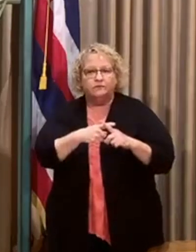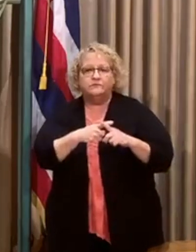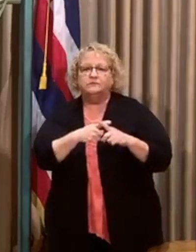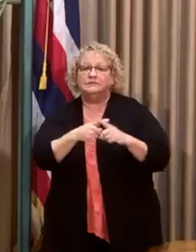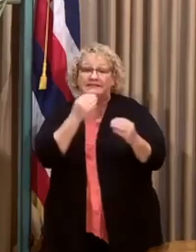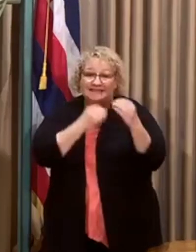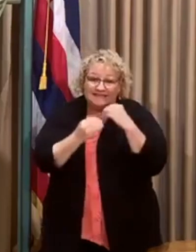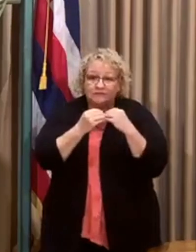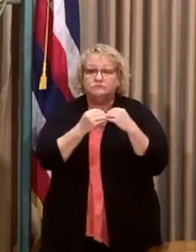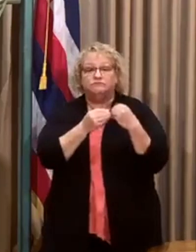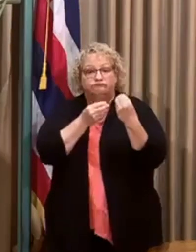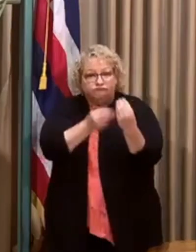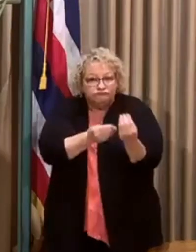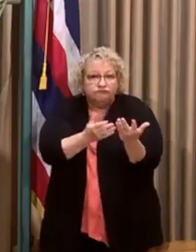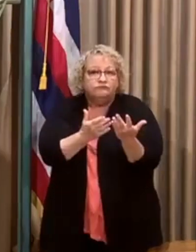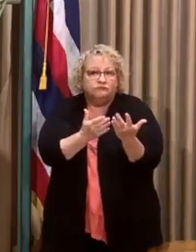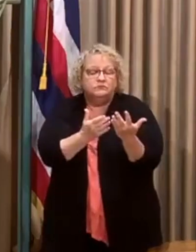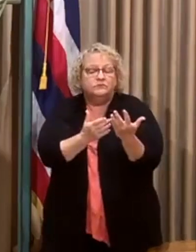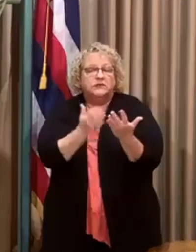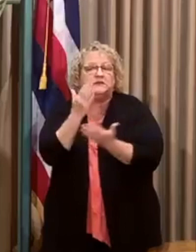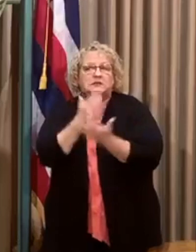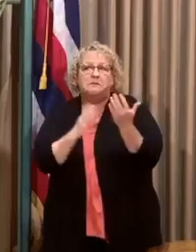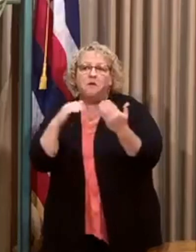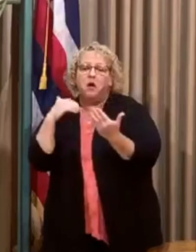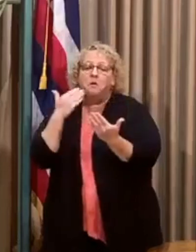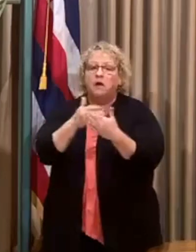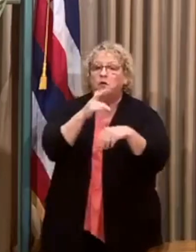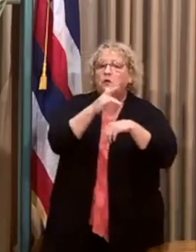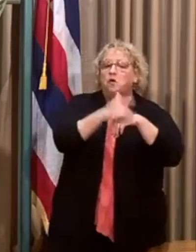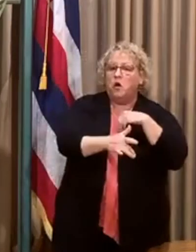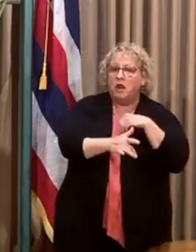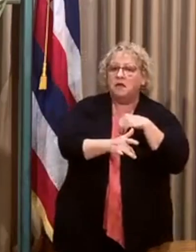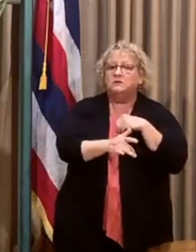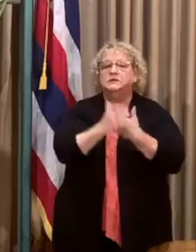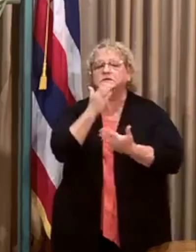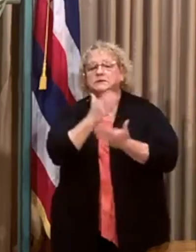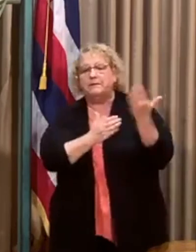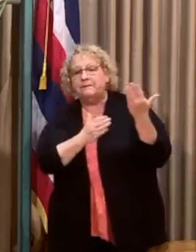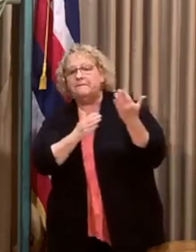Some of them may choose to come early. In other cases, we may make other arrangements,